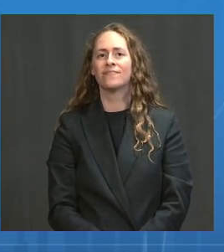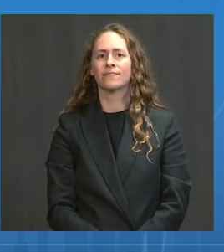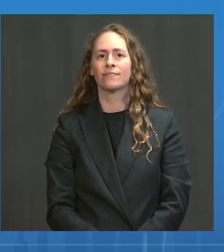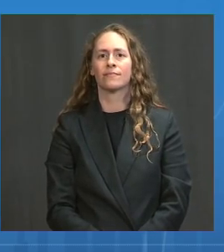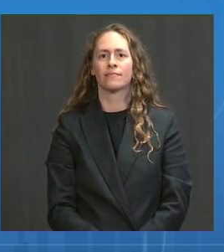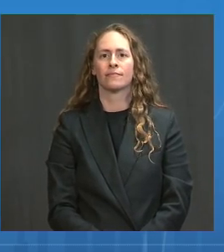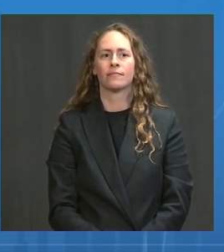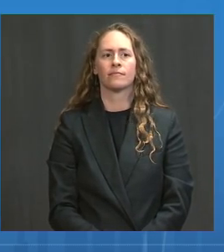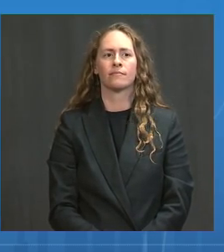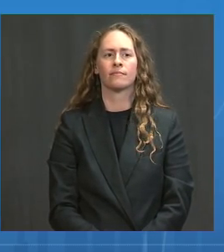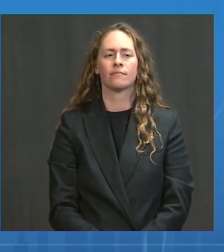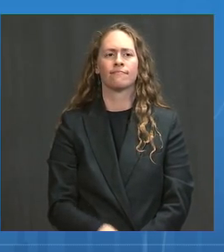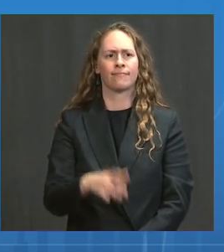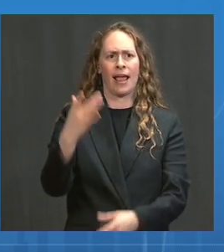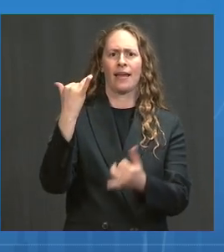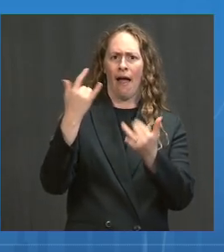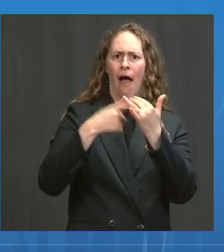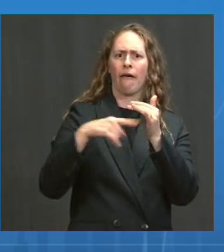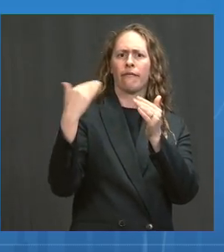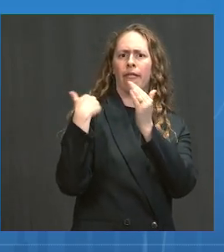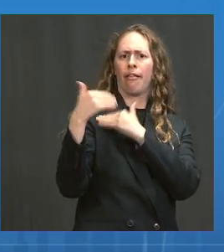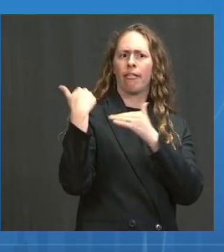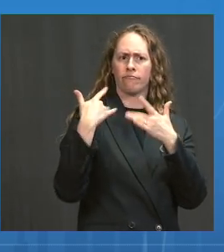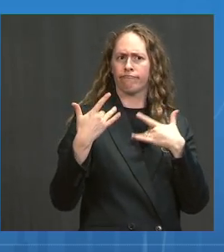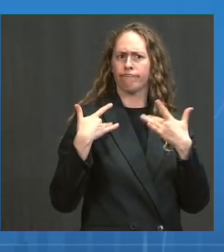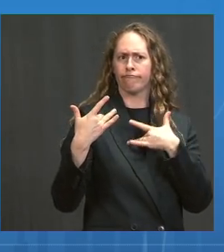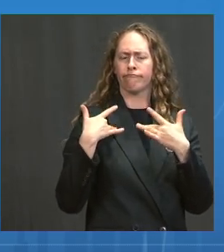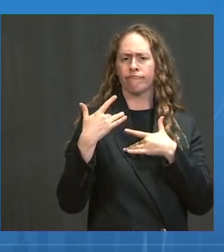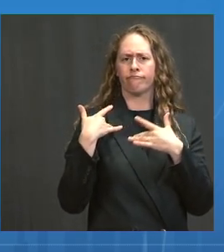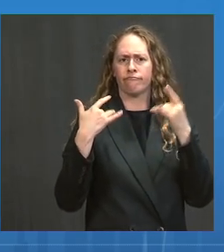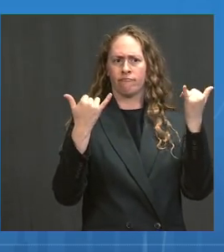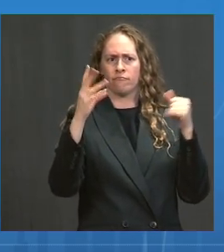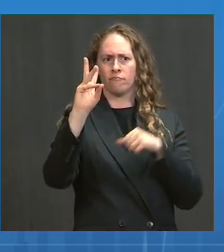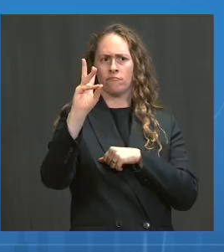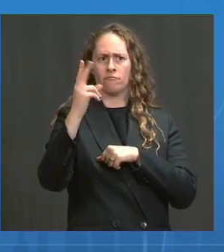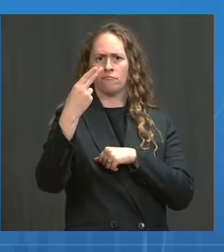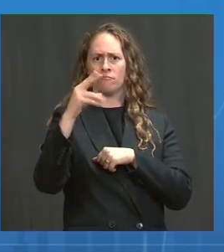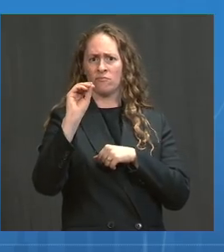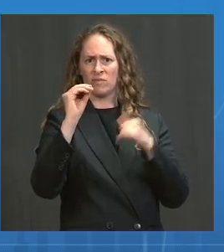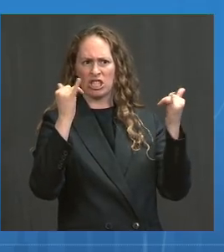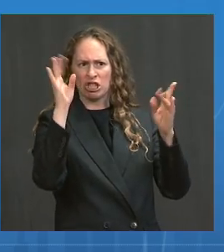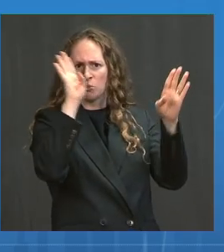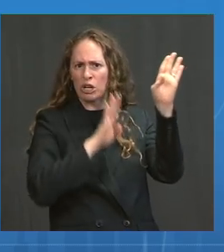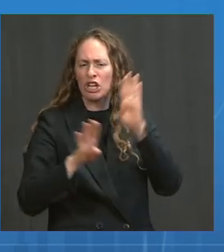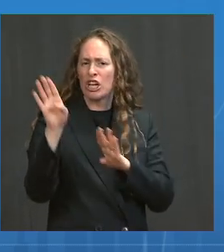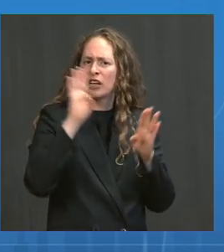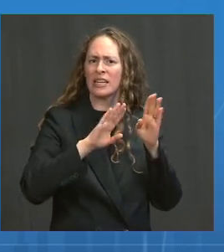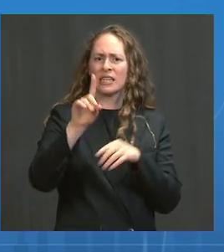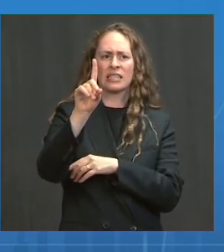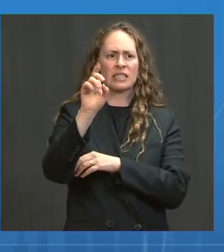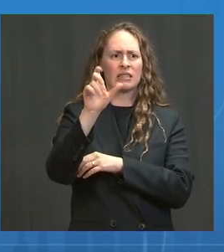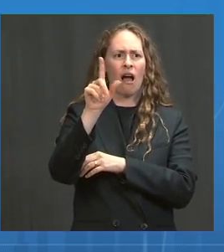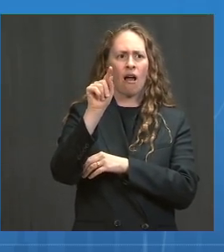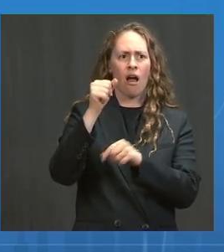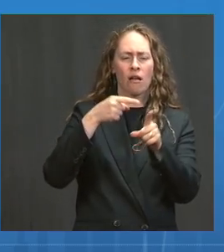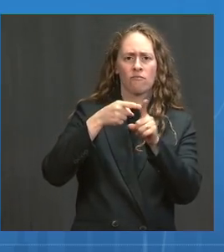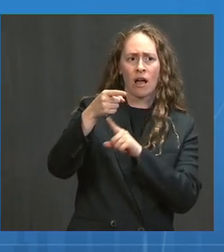Another question commonly asked: Is the WHO concerned about the Delta variant -- has urged vaccinated people to keep wearing masks?